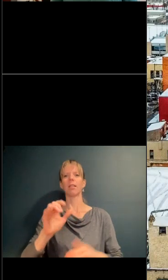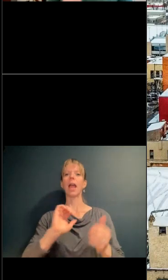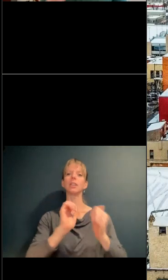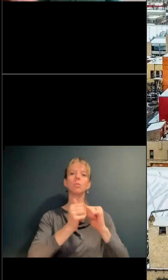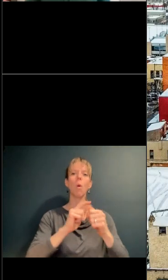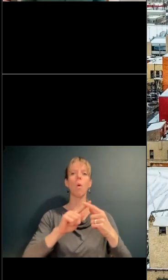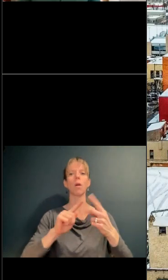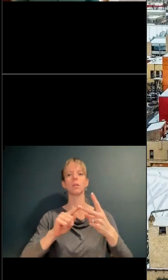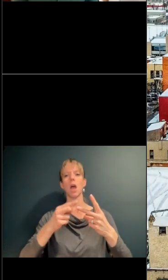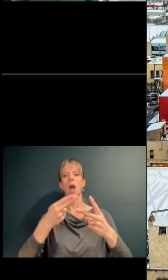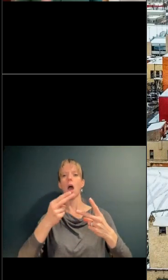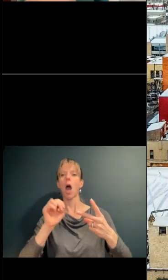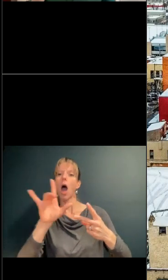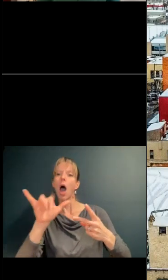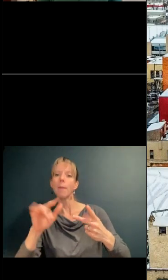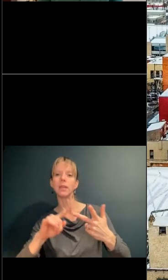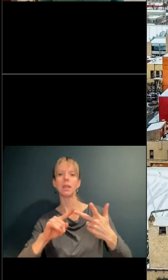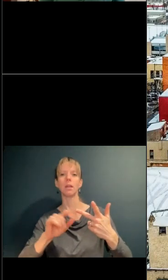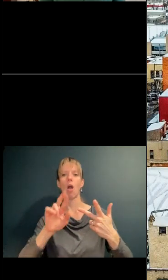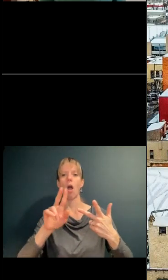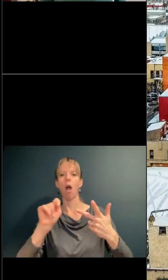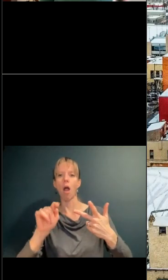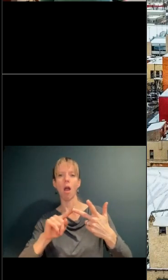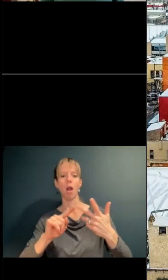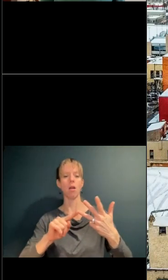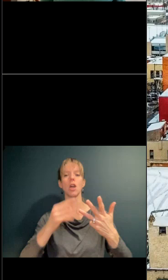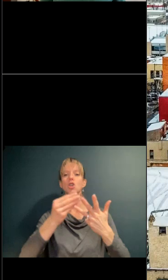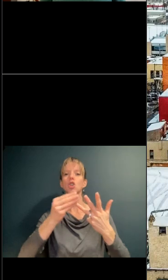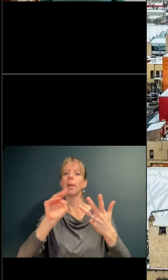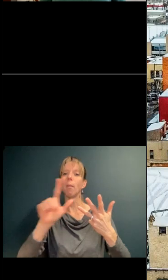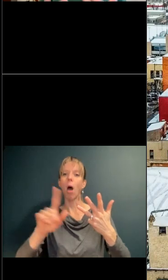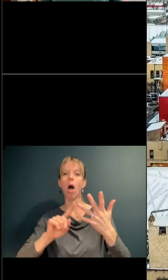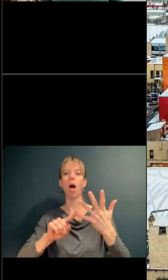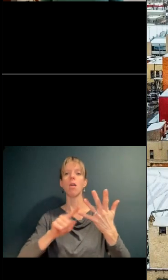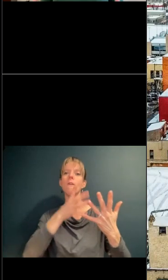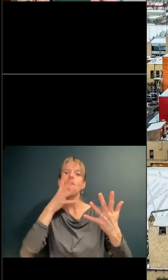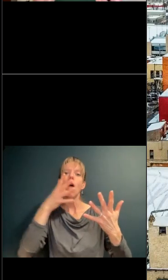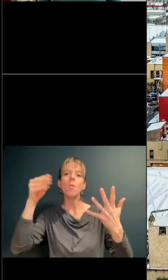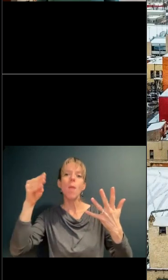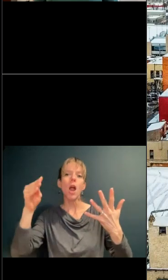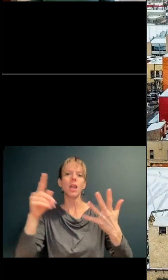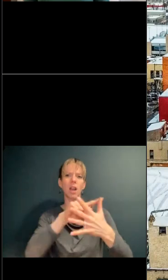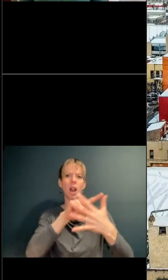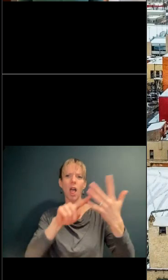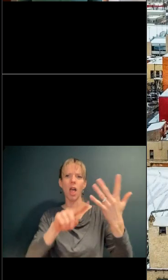Arts programs, shopping malls, farmers markets? To what extent are young people with developmental